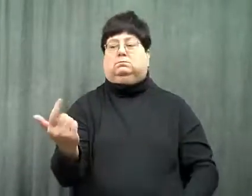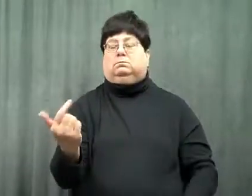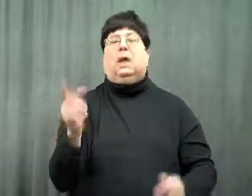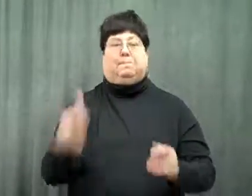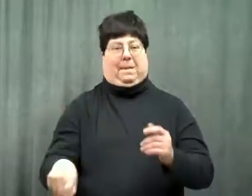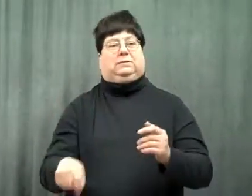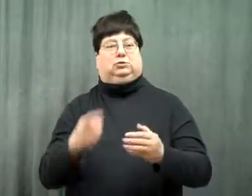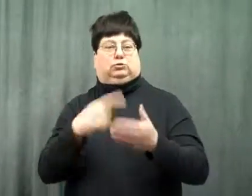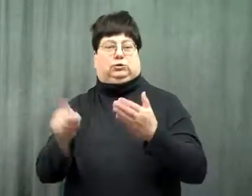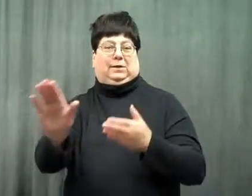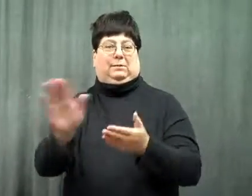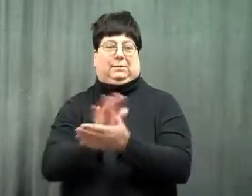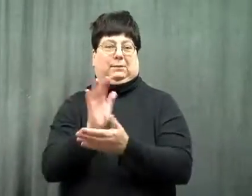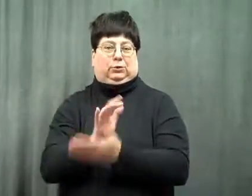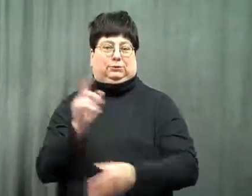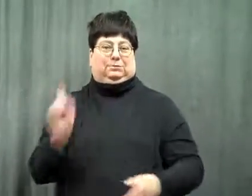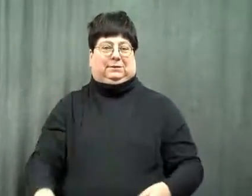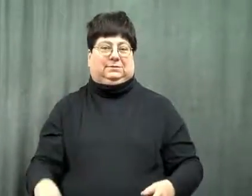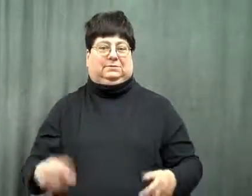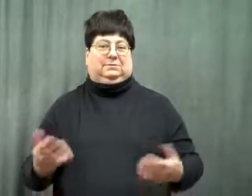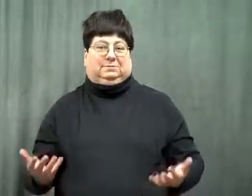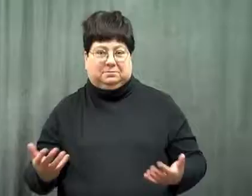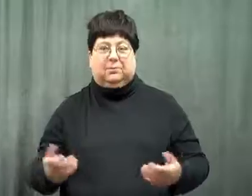they must ask for that person's papers and check it out.